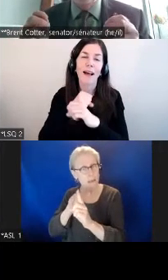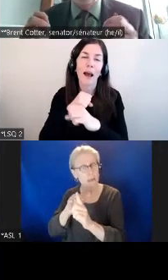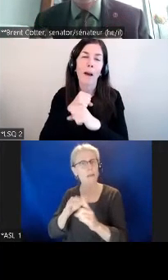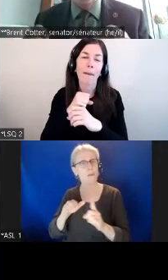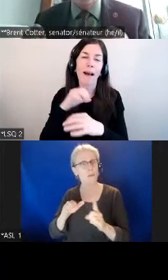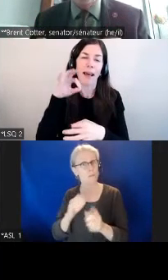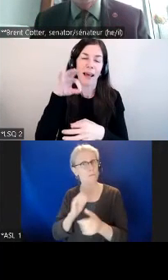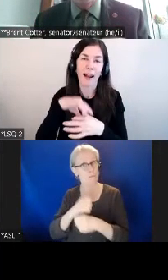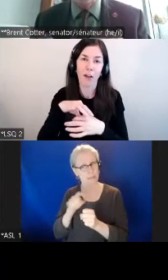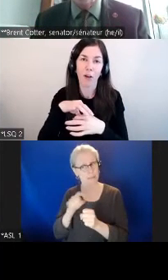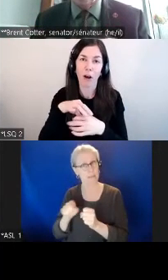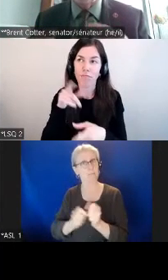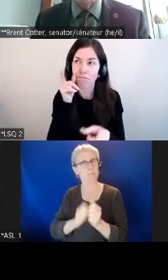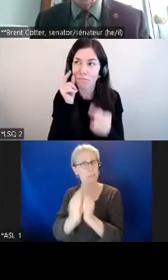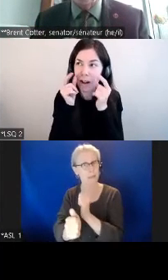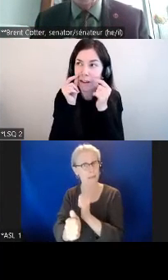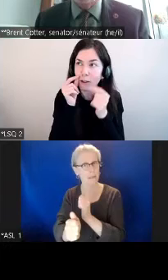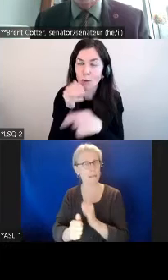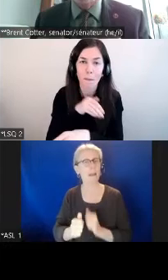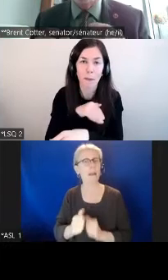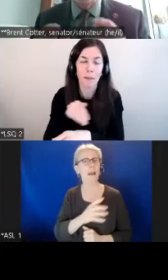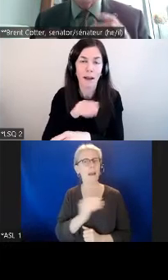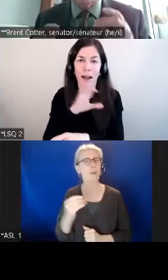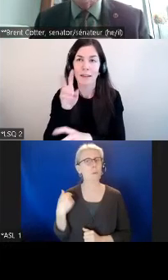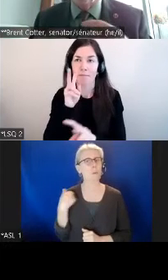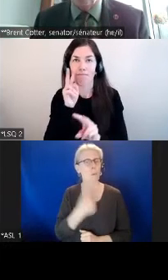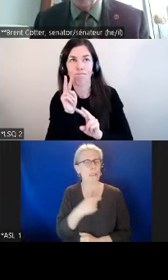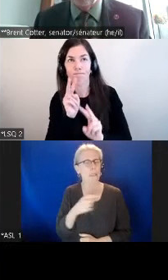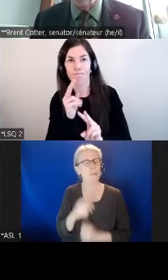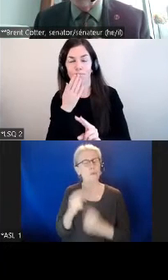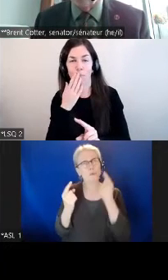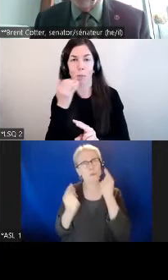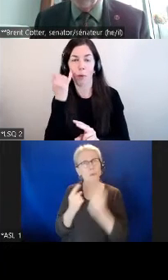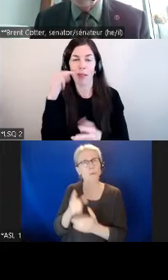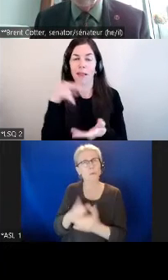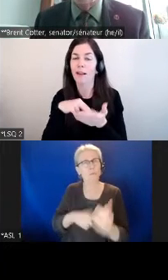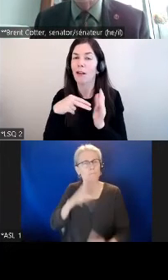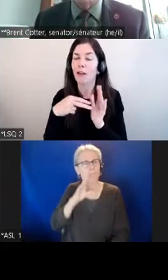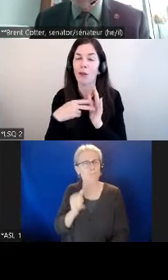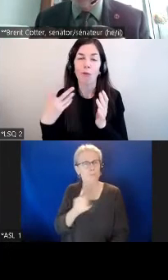IT NEARLY ALWAYS REQUIRES SOME THINKING ABOUT WHAT'S A GOOD POLICY TO ADVANCE,